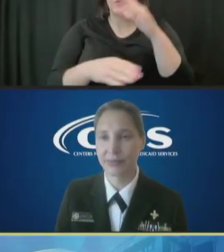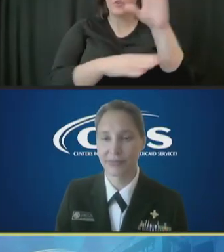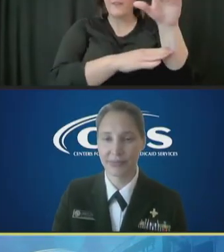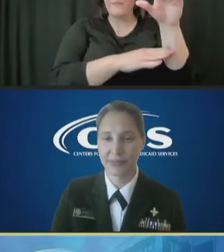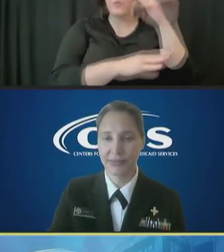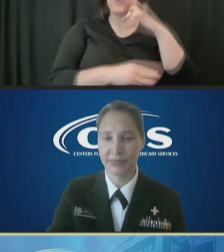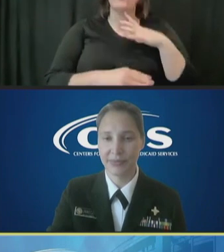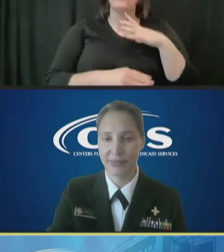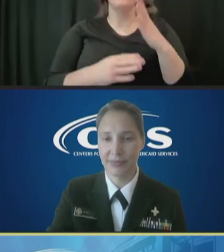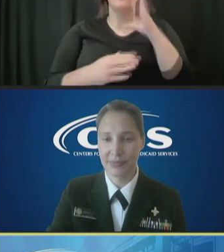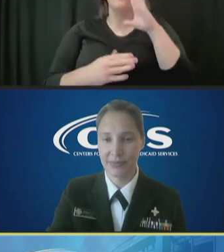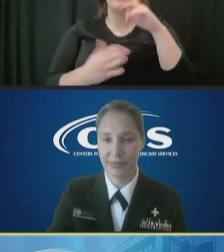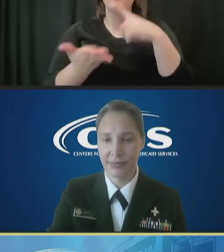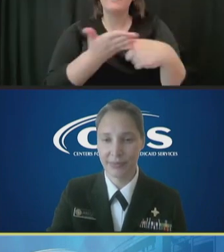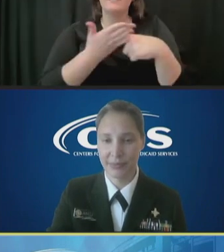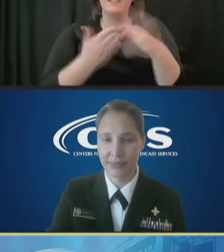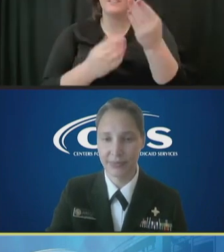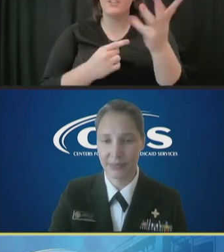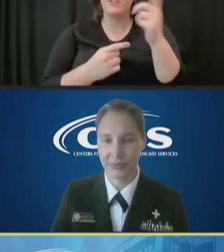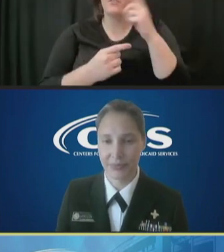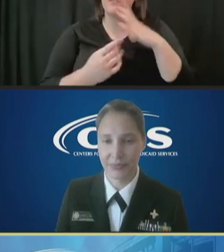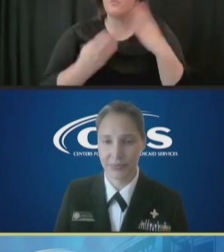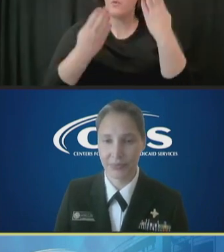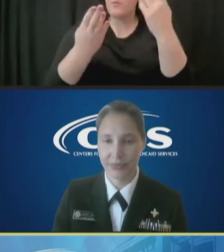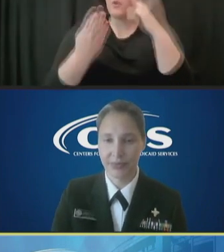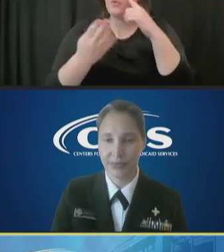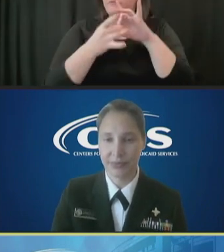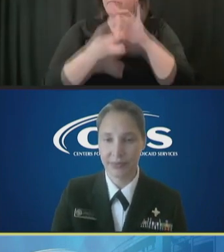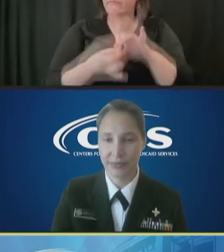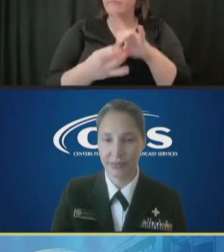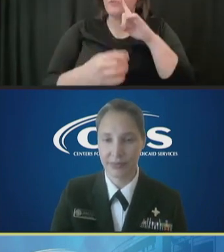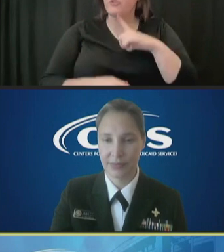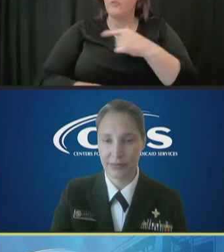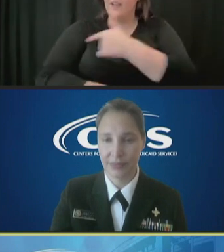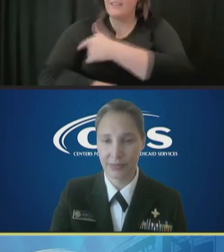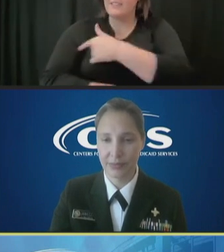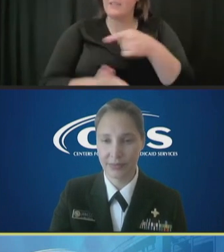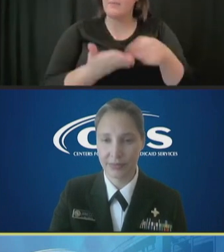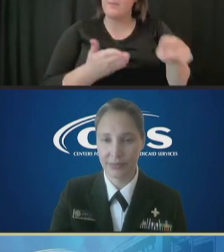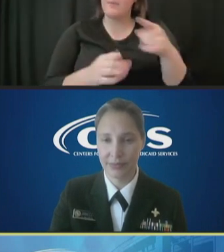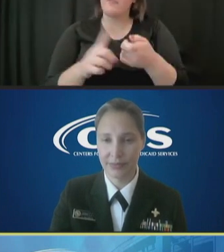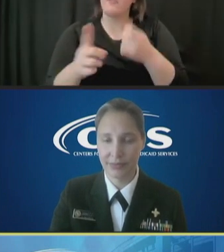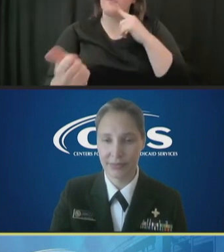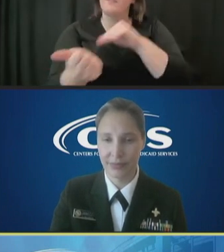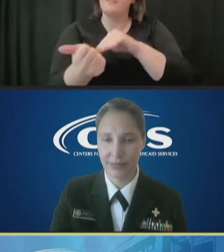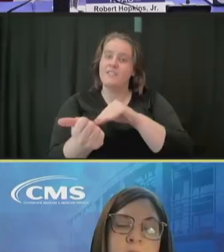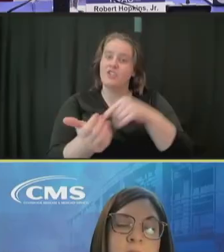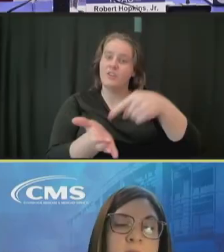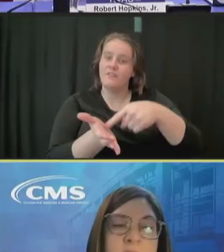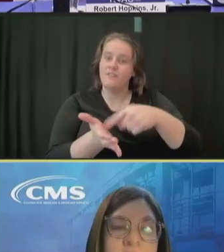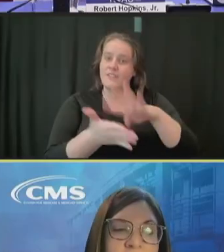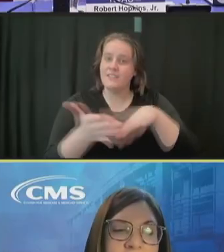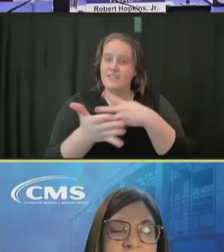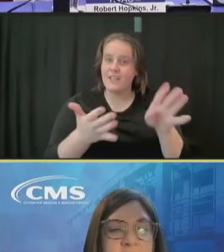few proposals related to vaccine payment from the 2025 Physician Fee Schedule Proposed Rule. First,